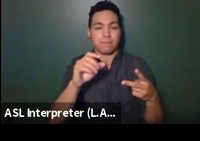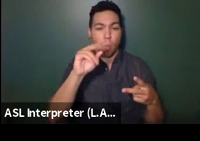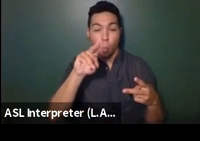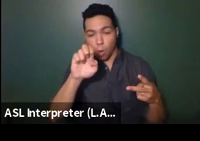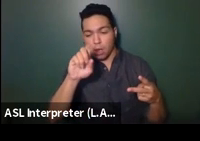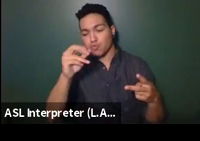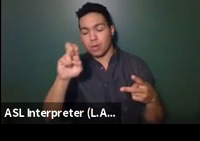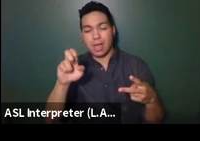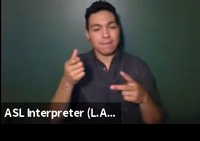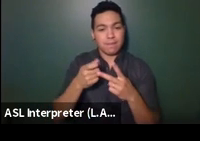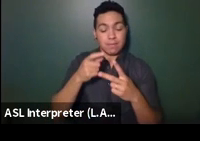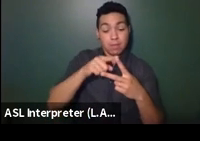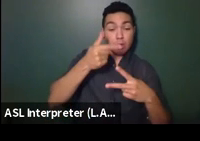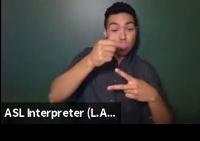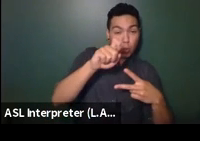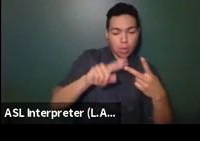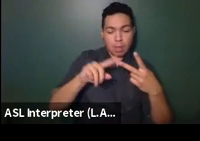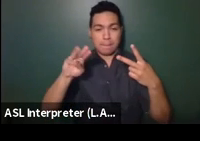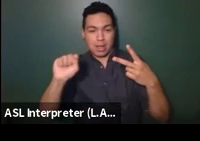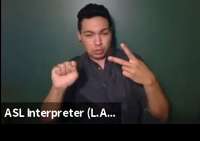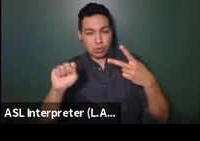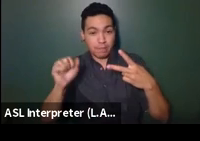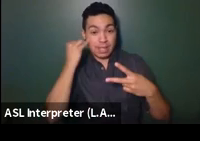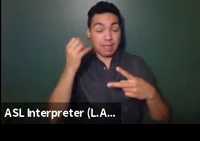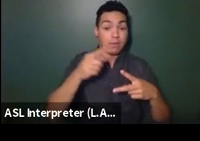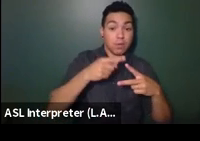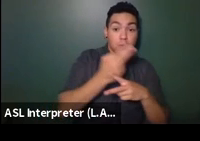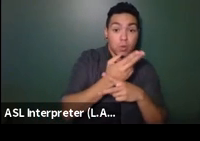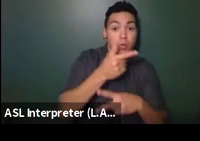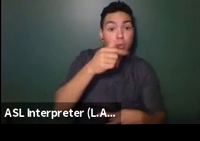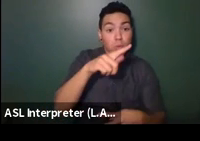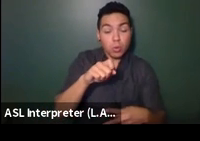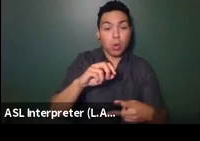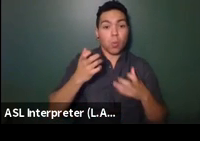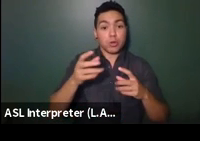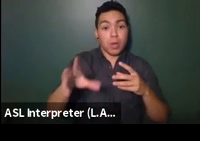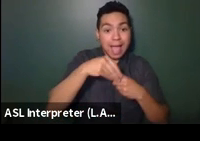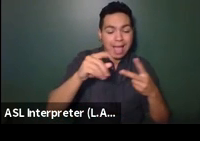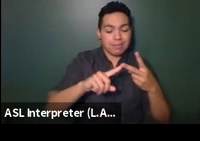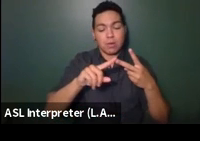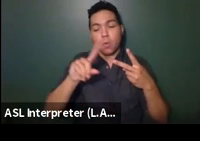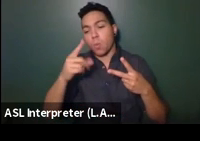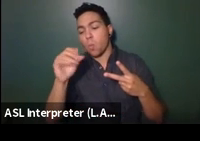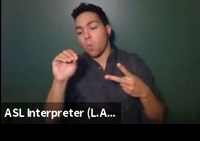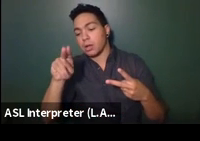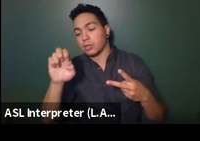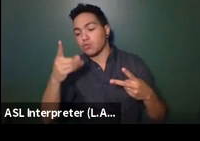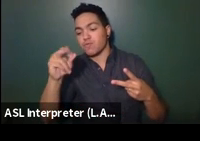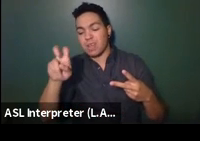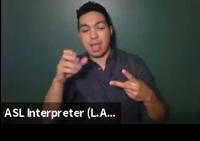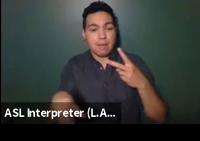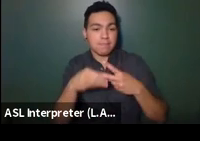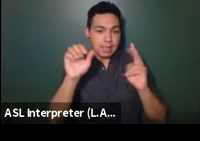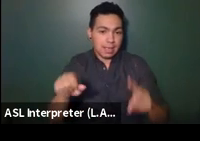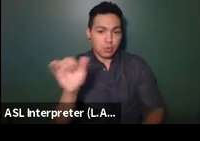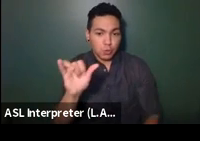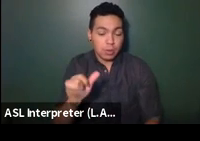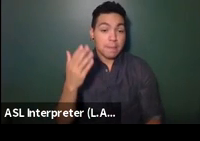ESD 189 - Amy Colburn: You probably want to, you have a bunch of stuff saved in Google, you want to add this one and then one drive so to get there. They might not be on your resource app list to start with.